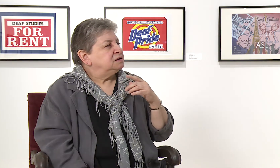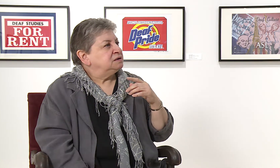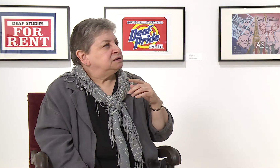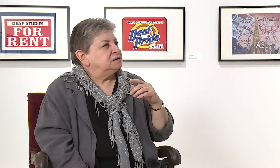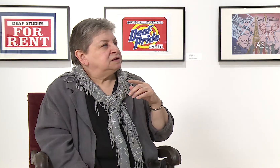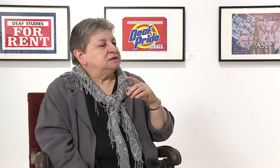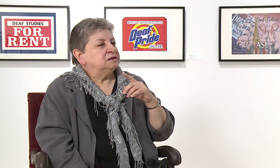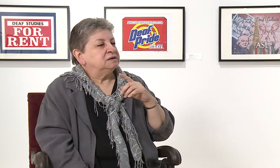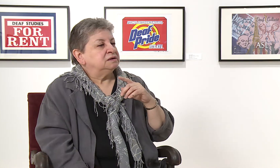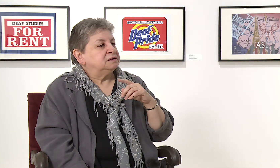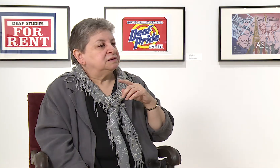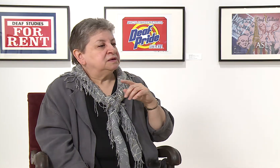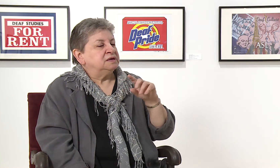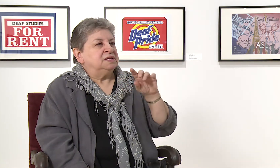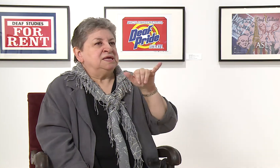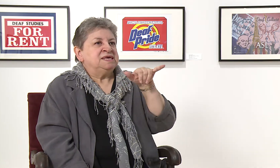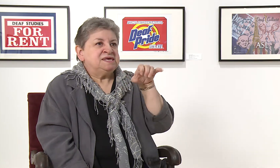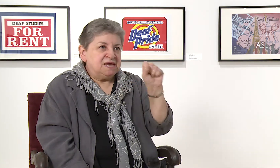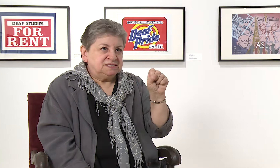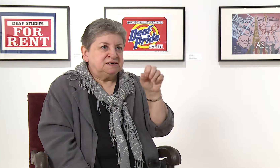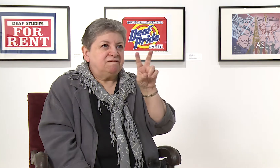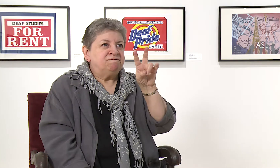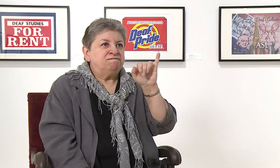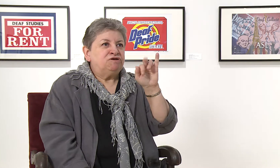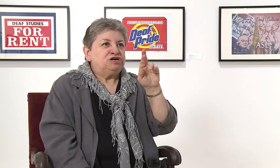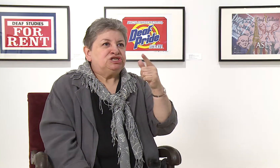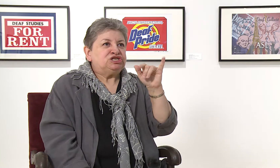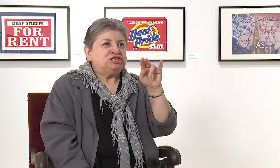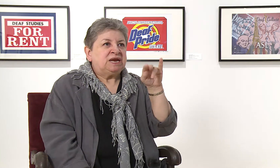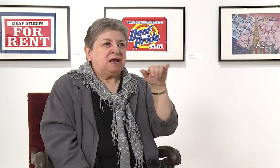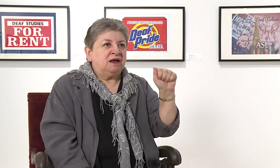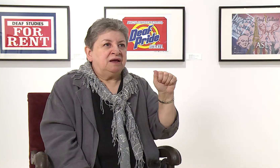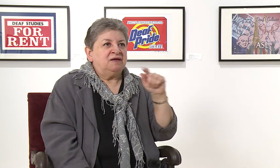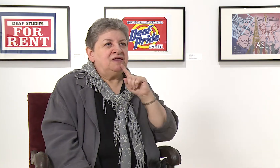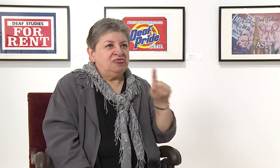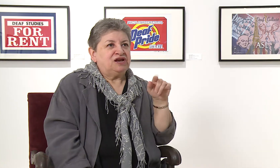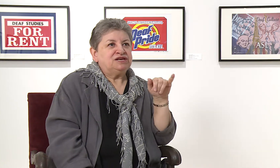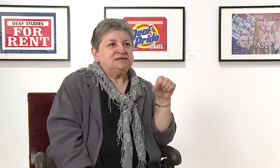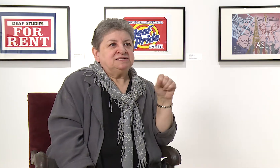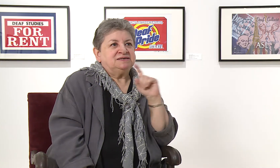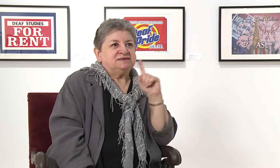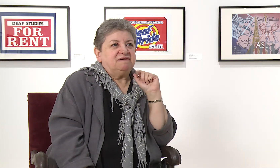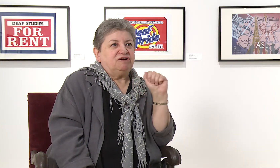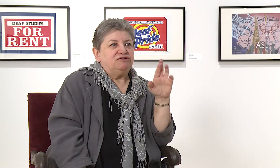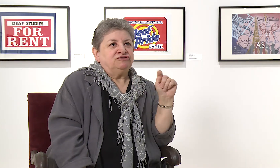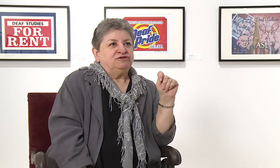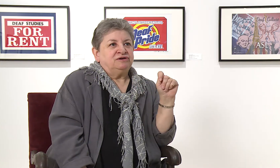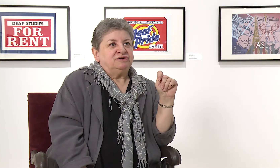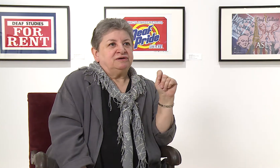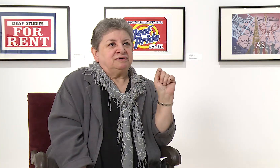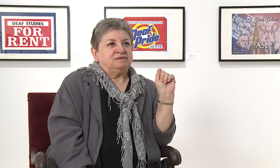I remember I made a pin that said the words "Yes, Virginia, there is Deaf Art."